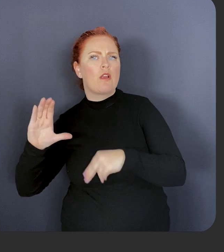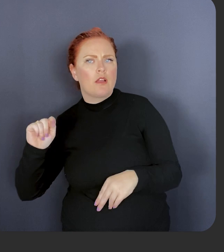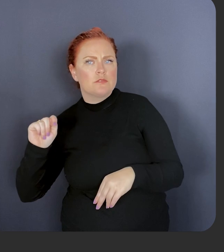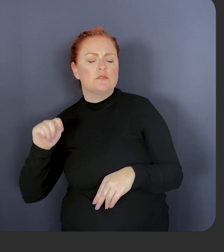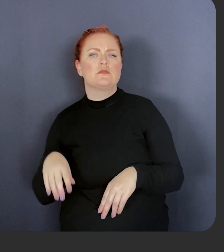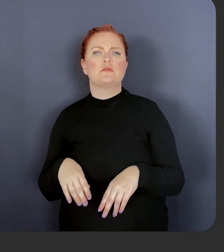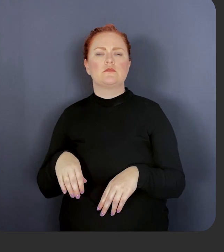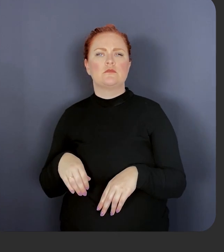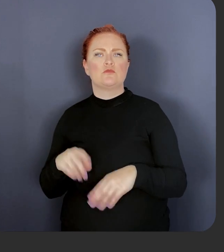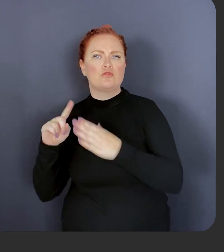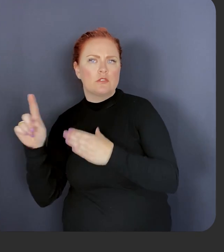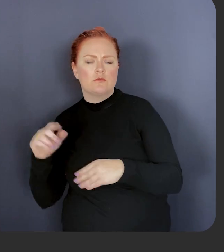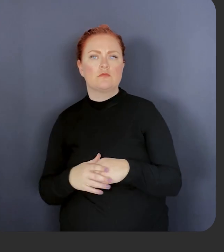And-- Check.